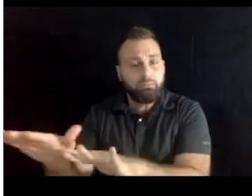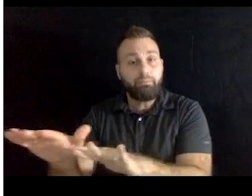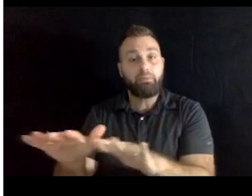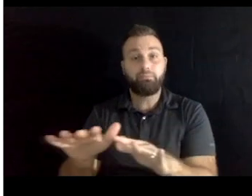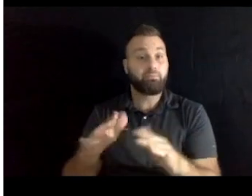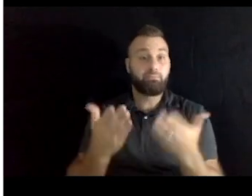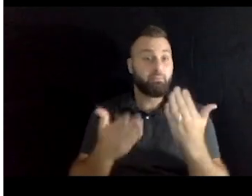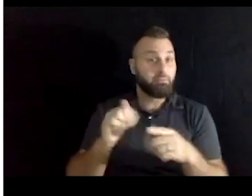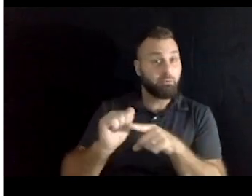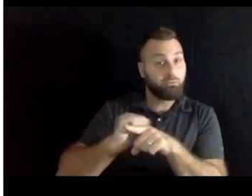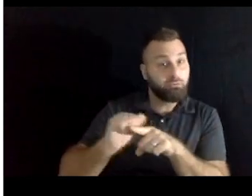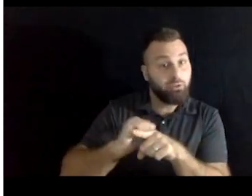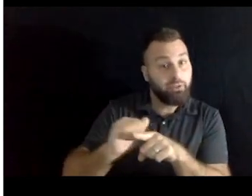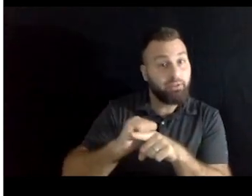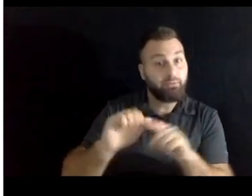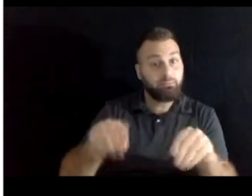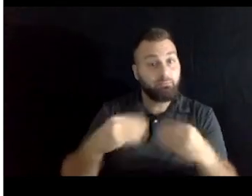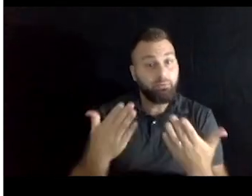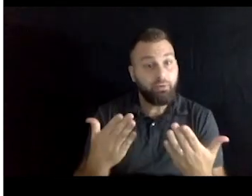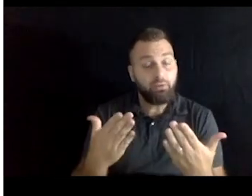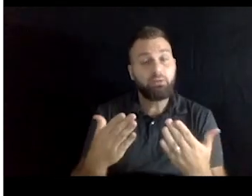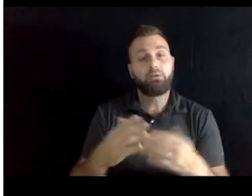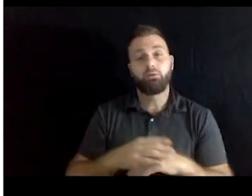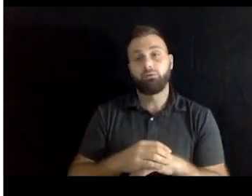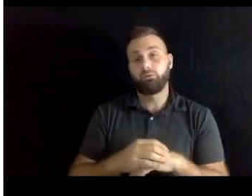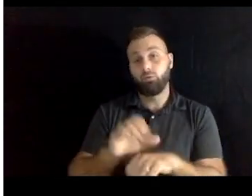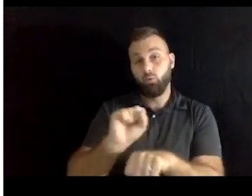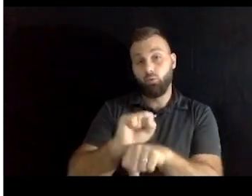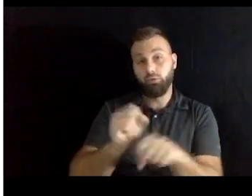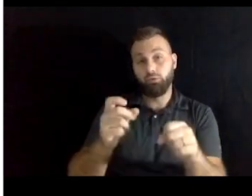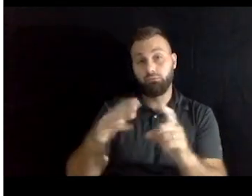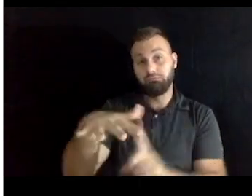or education that you could provide. You could provide workplace accommodations